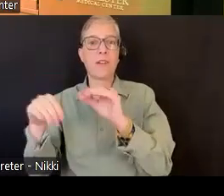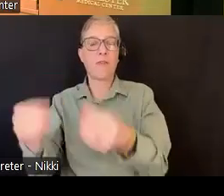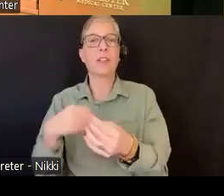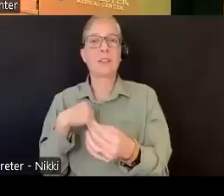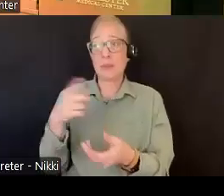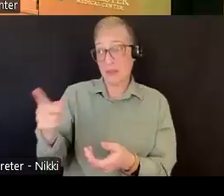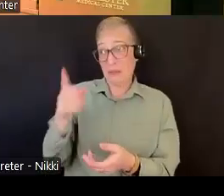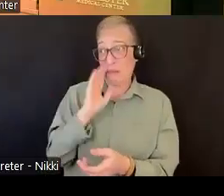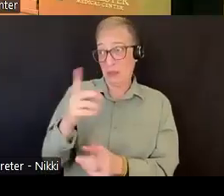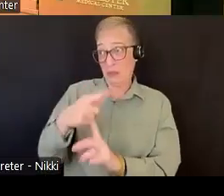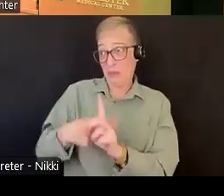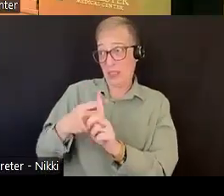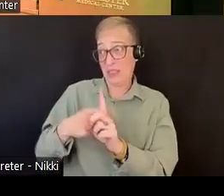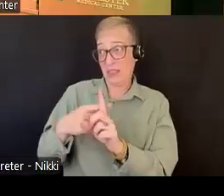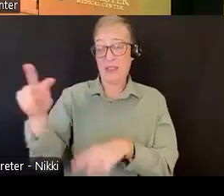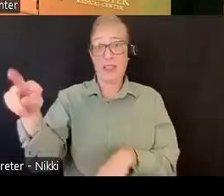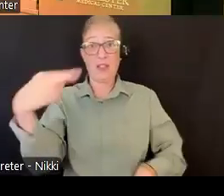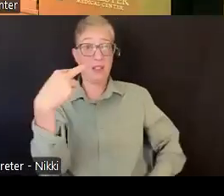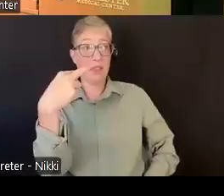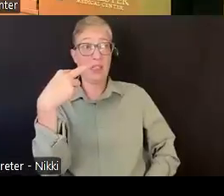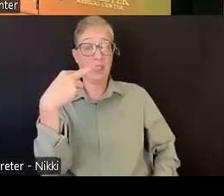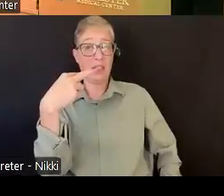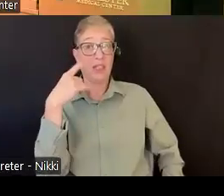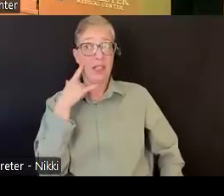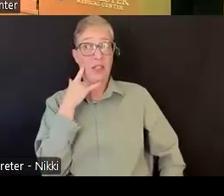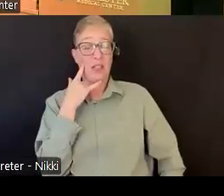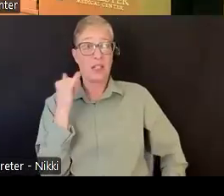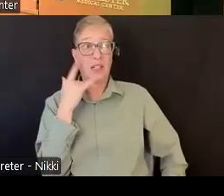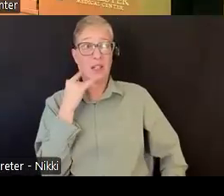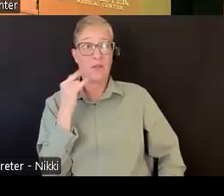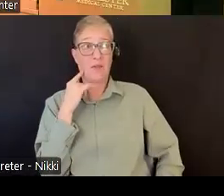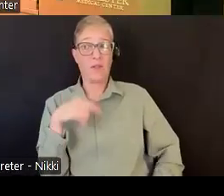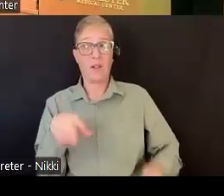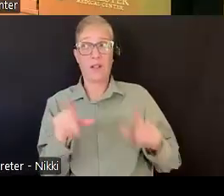were and my California license plate like, "This guy's going to start a meth lab." Um I was like,